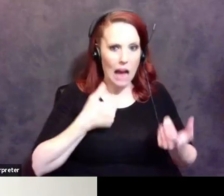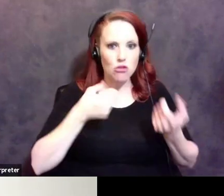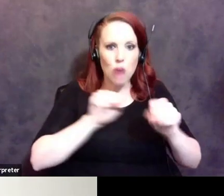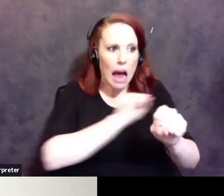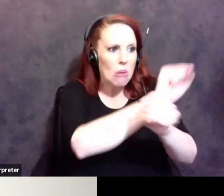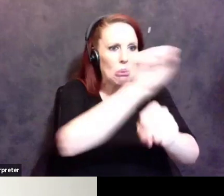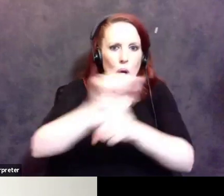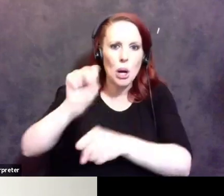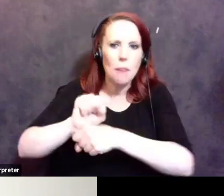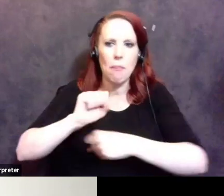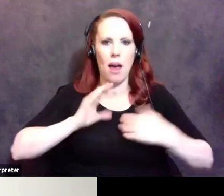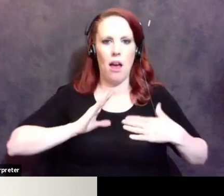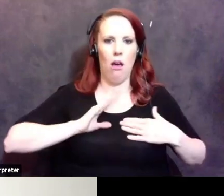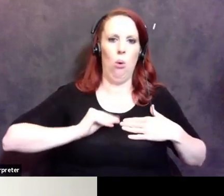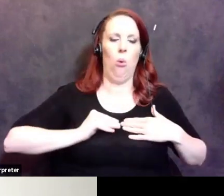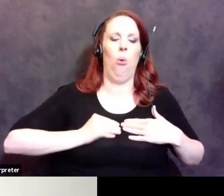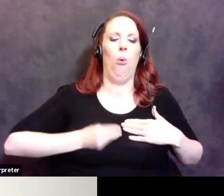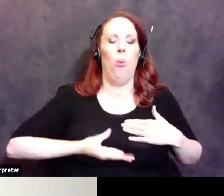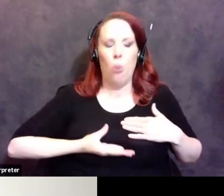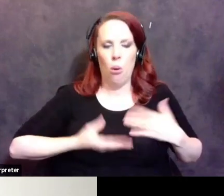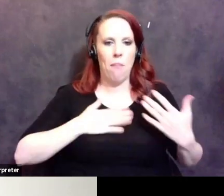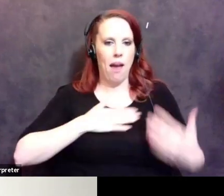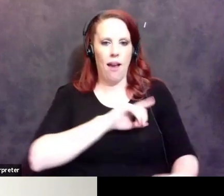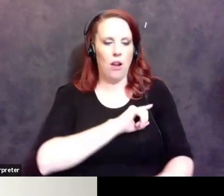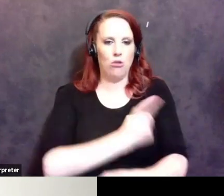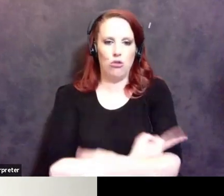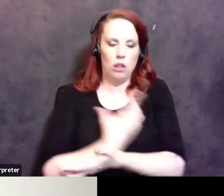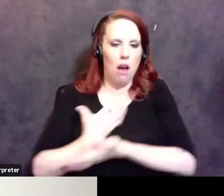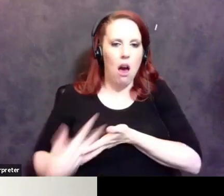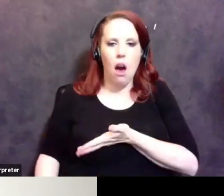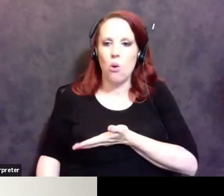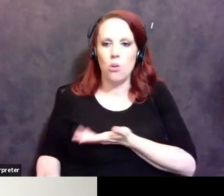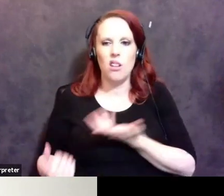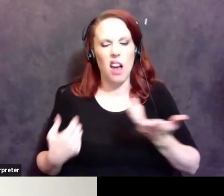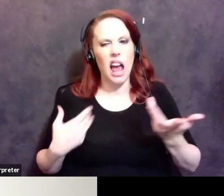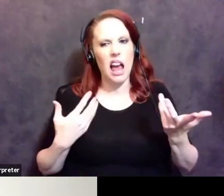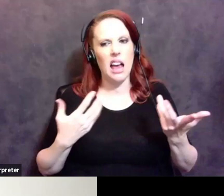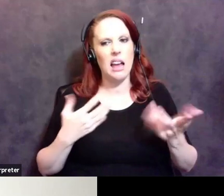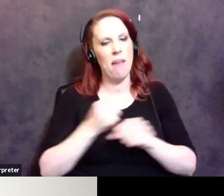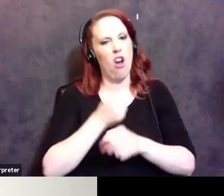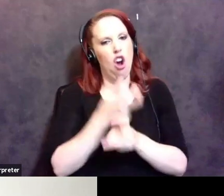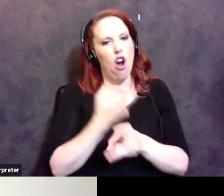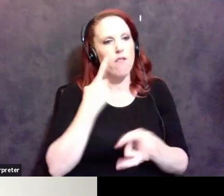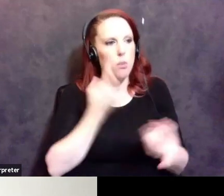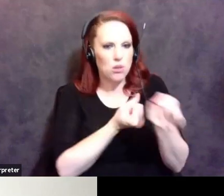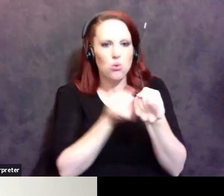was manifesting in ways in my body that made it hard to show up for other people in my community.